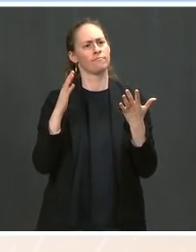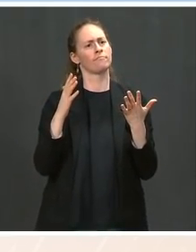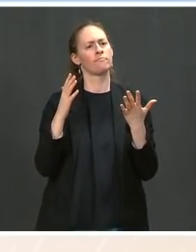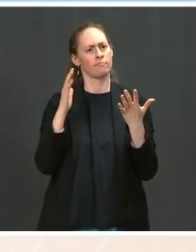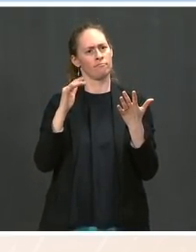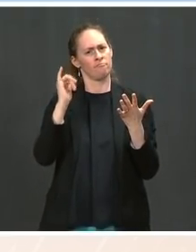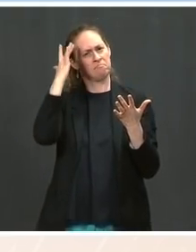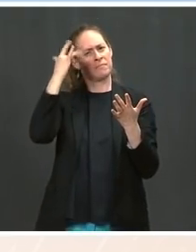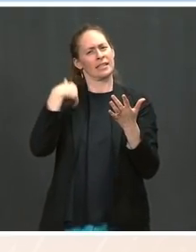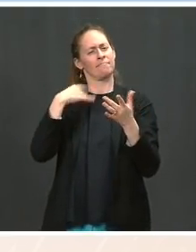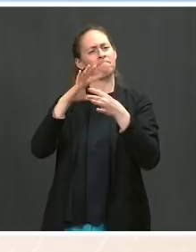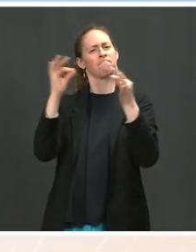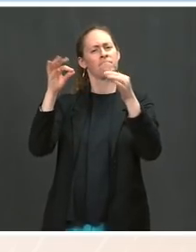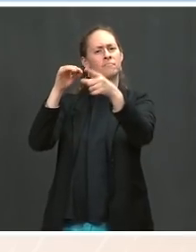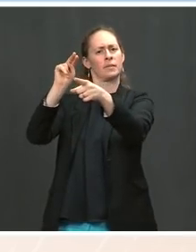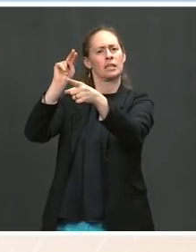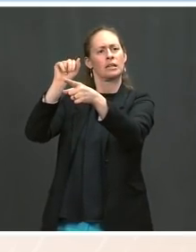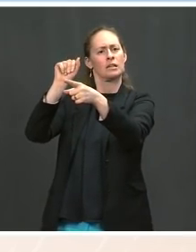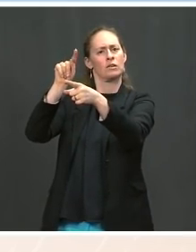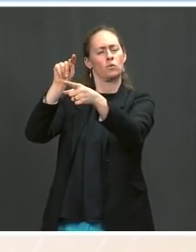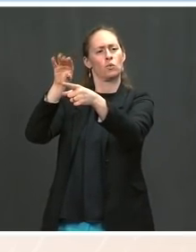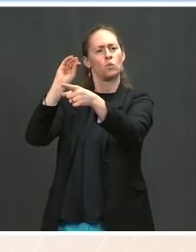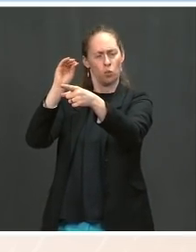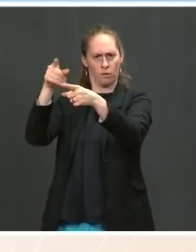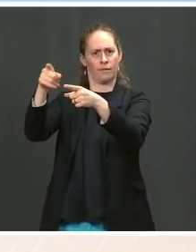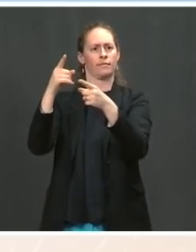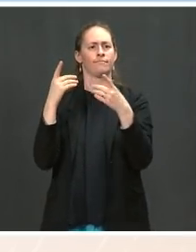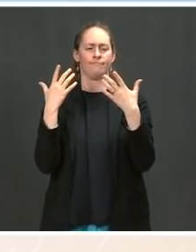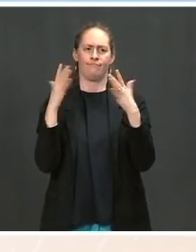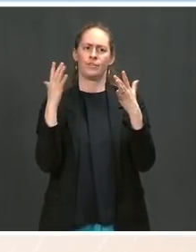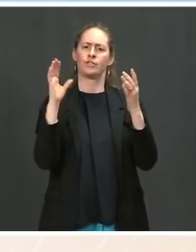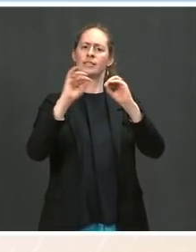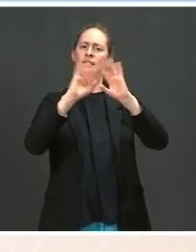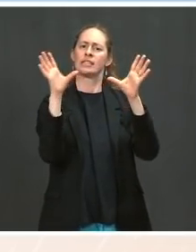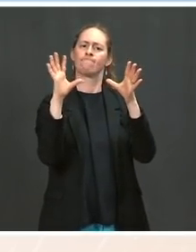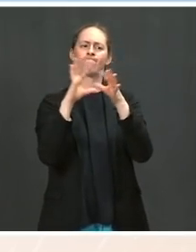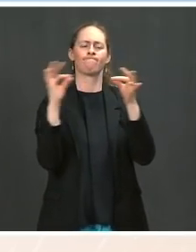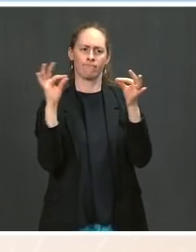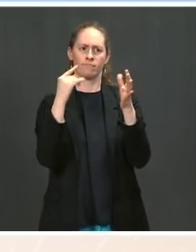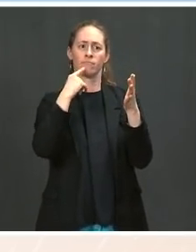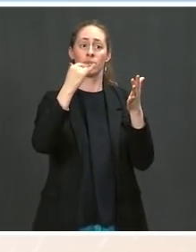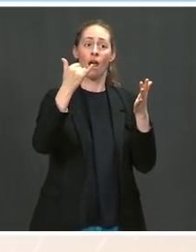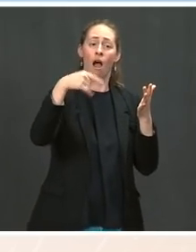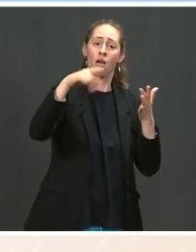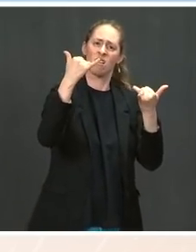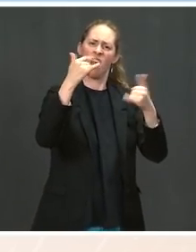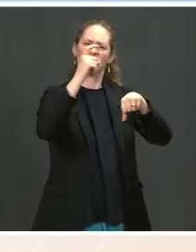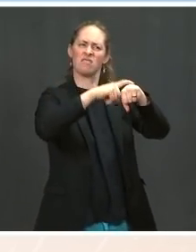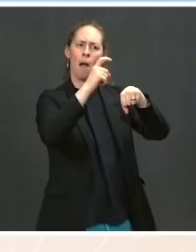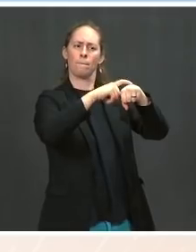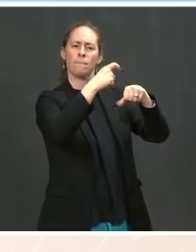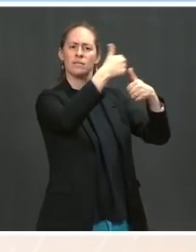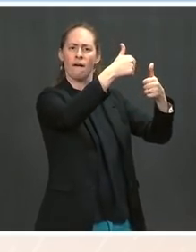a desire to transfer over control and leadership to the Afghan Security Forces.